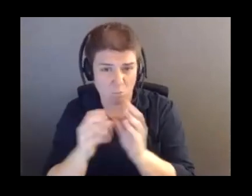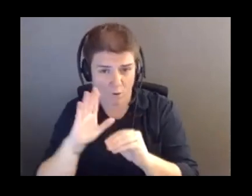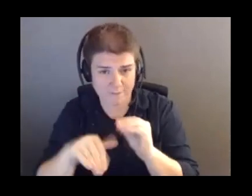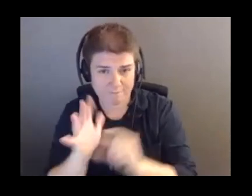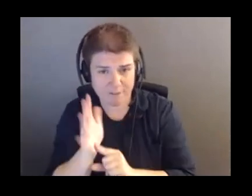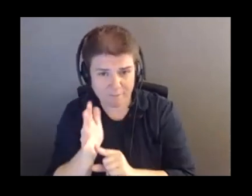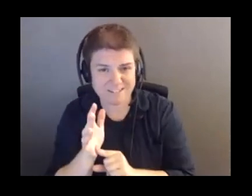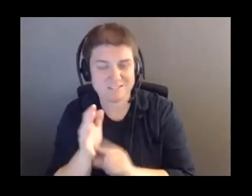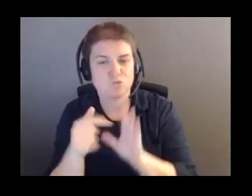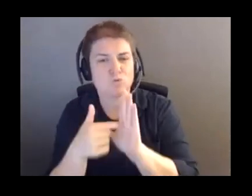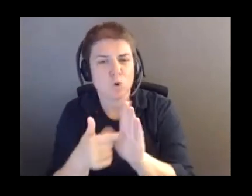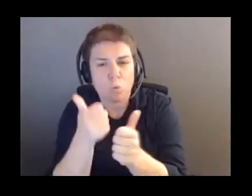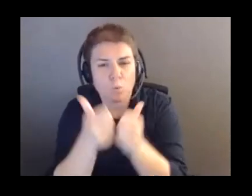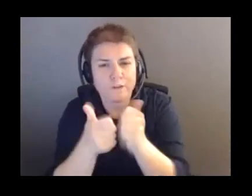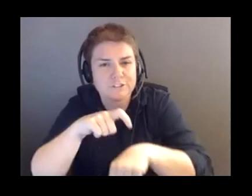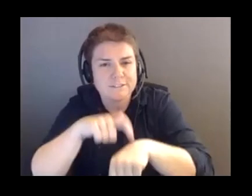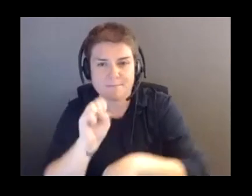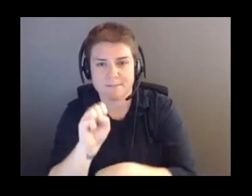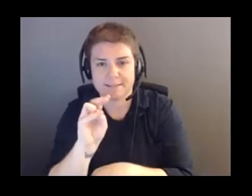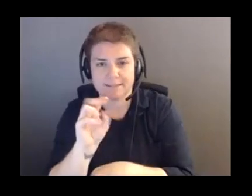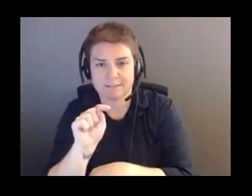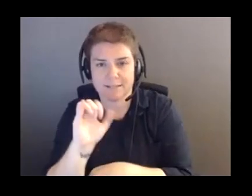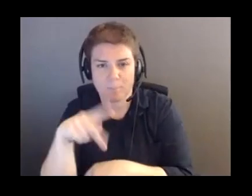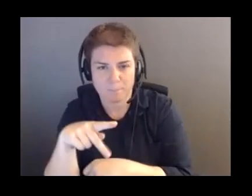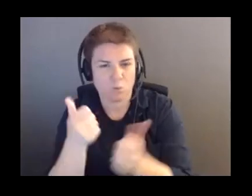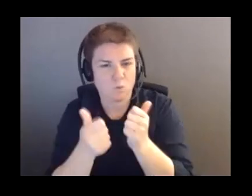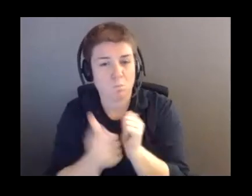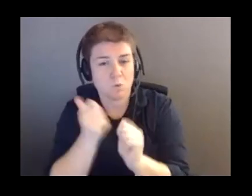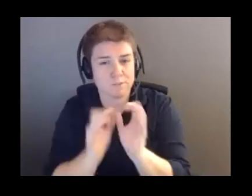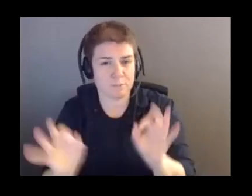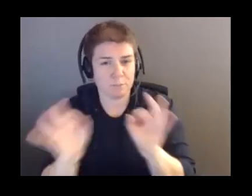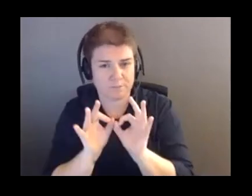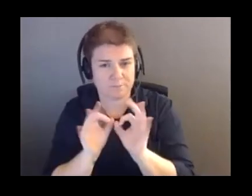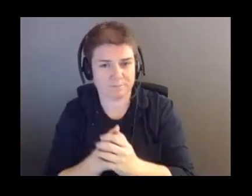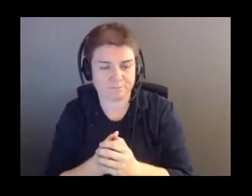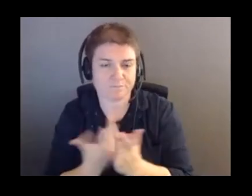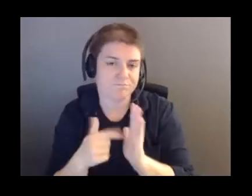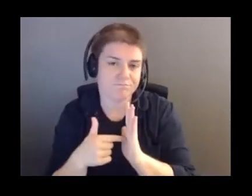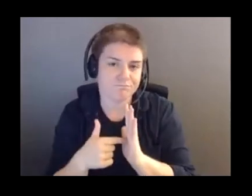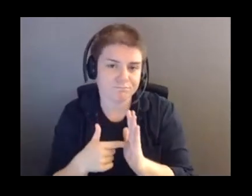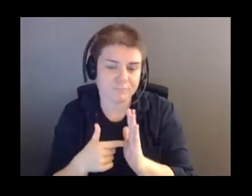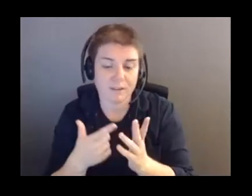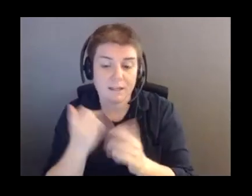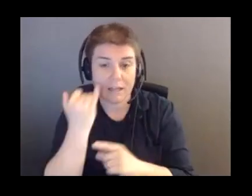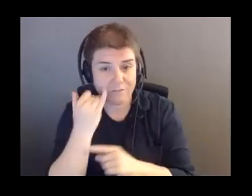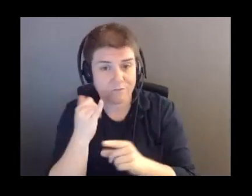the most important time stamp on the video. Likewise, if you're sharing your organization's